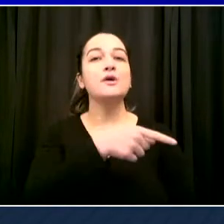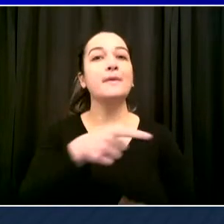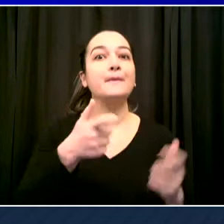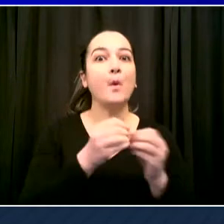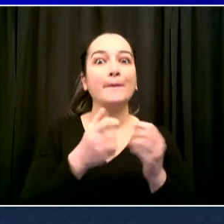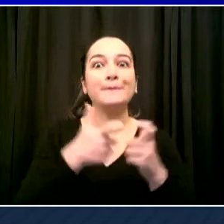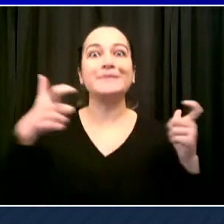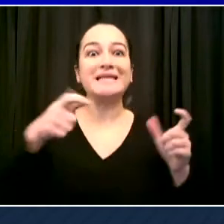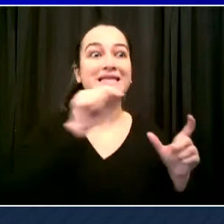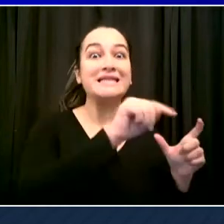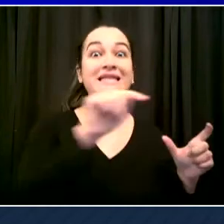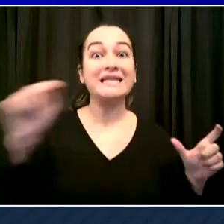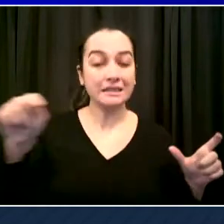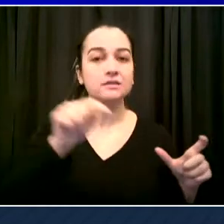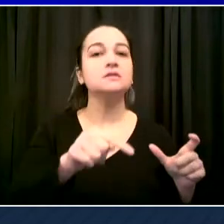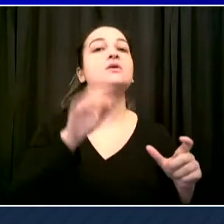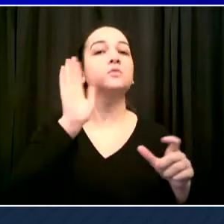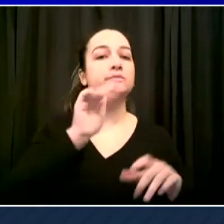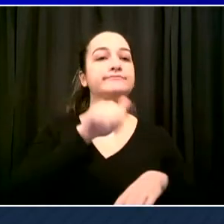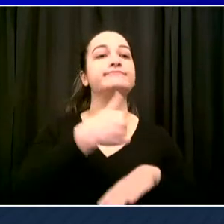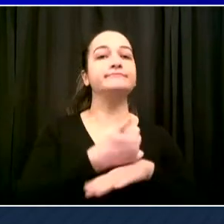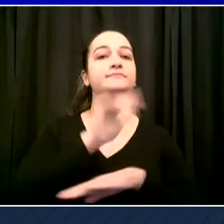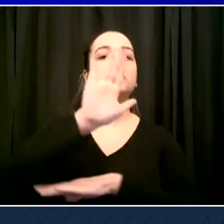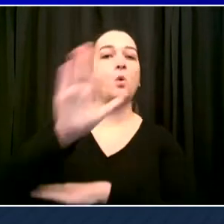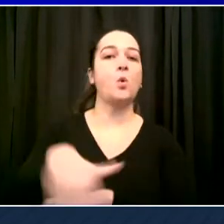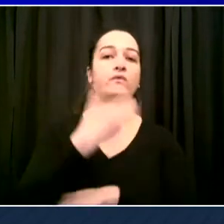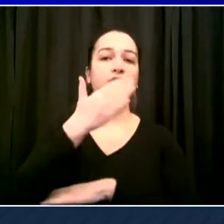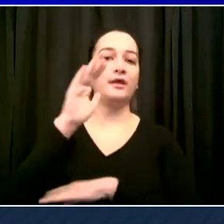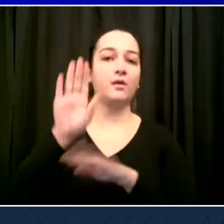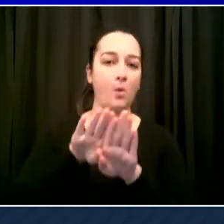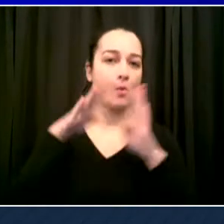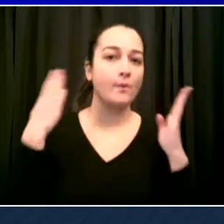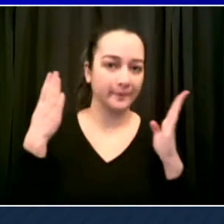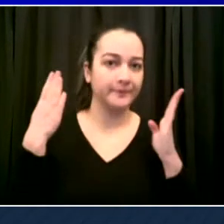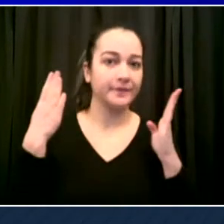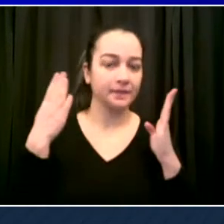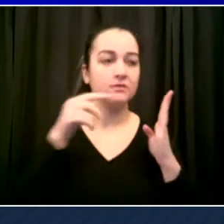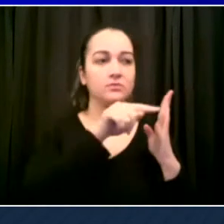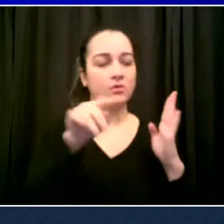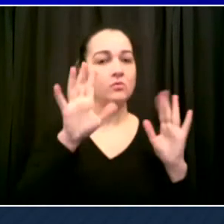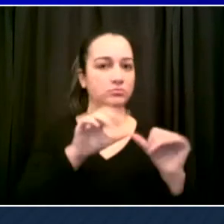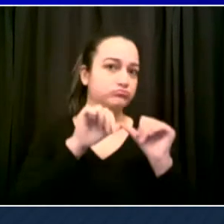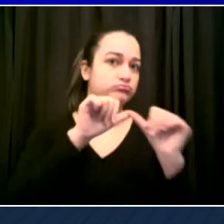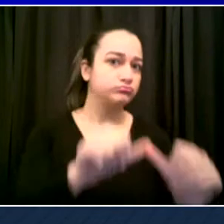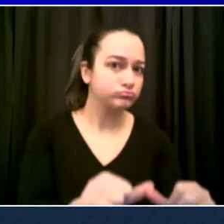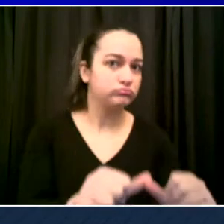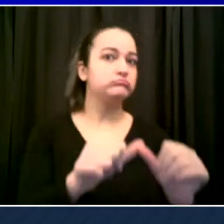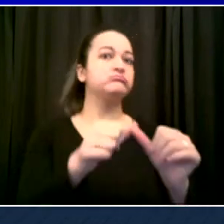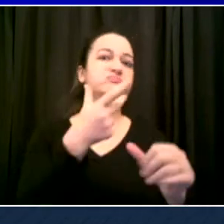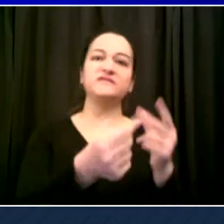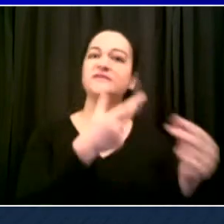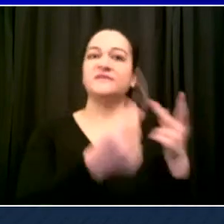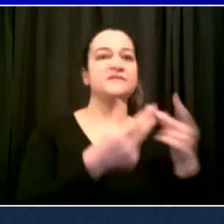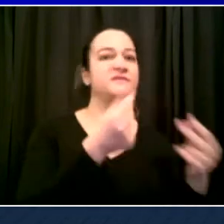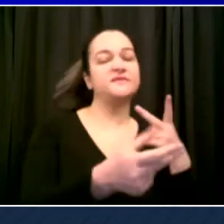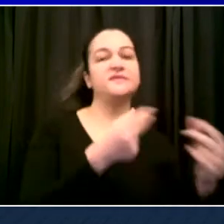THE NUMBER OF APPOINTMENTS AT SOME OF THE KEY SITES AND COMMUNITIES.